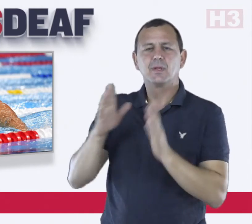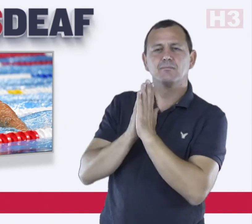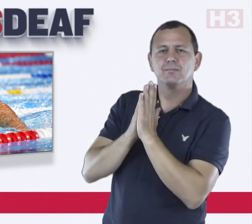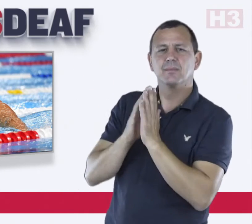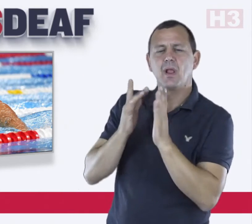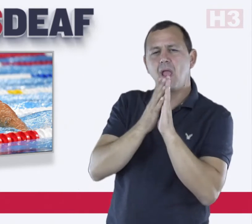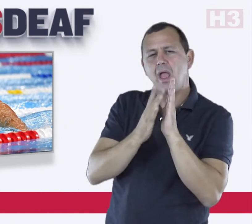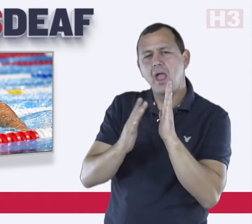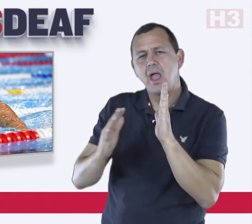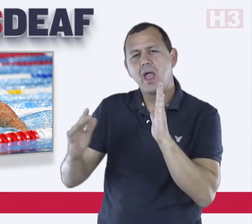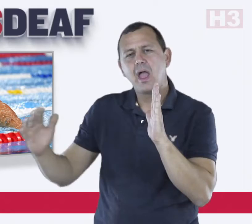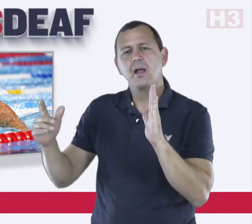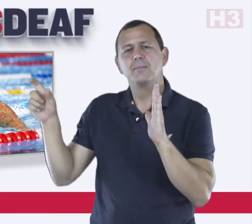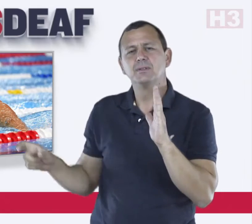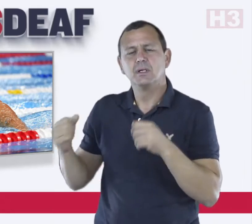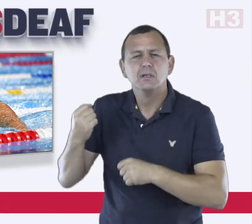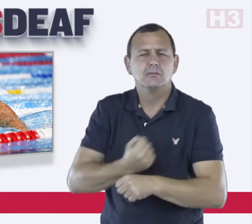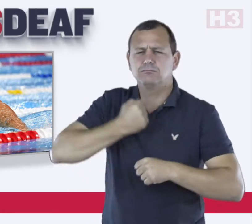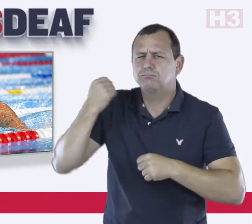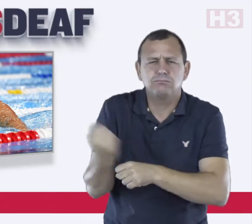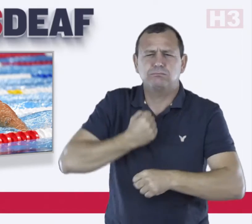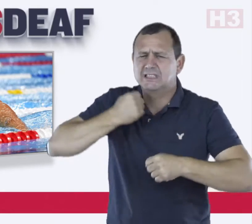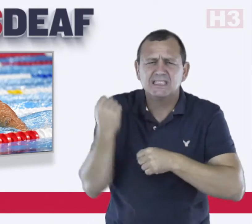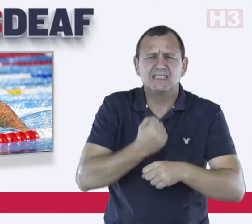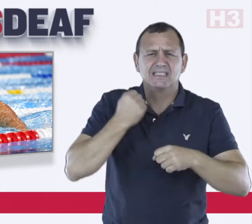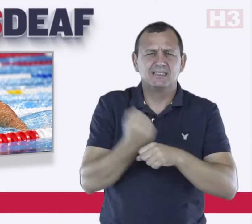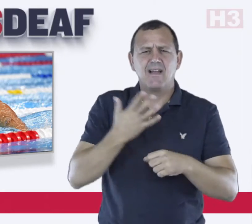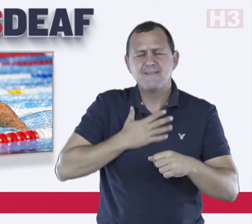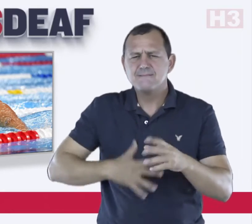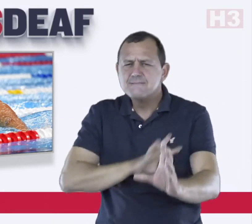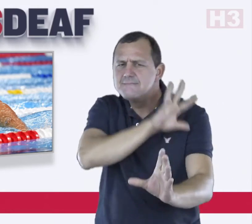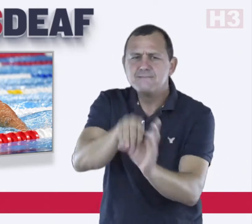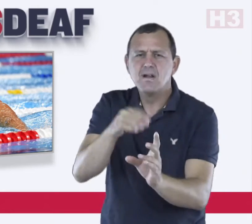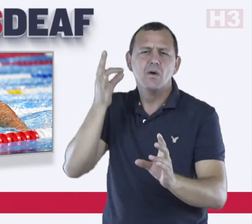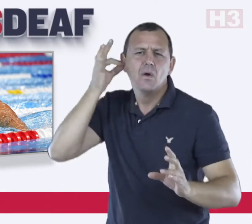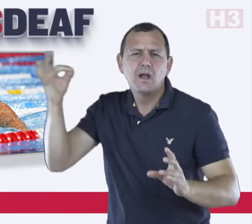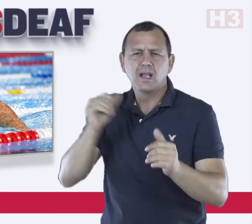Over his career, Titus worked hard to make